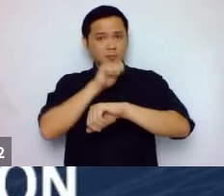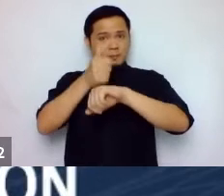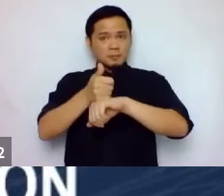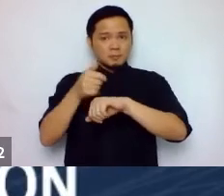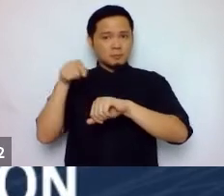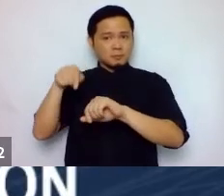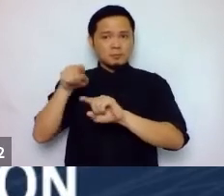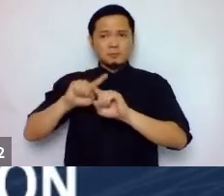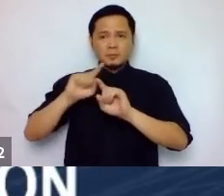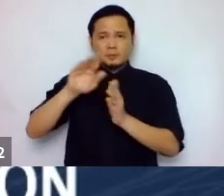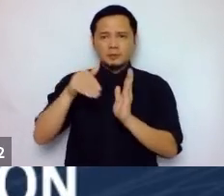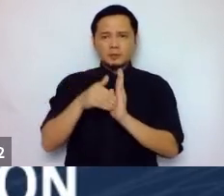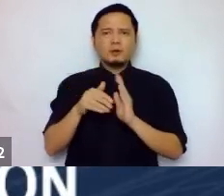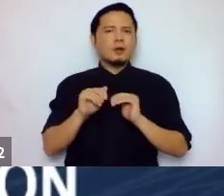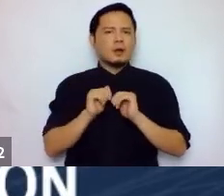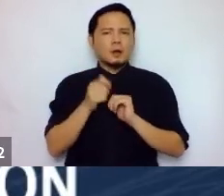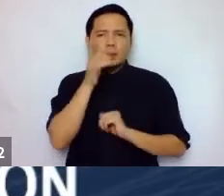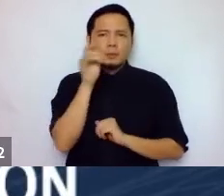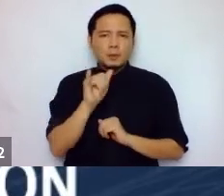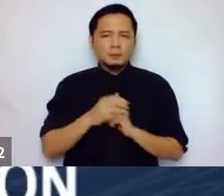Sometimes people wait for so long.